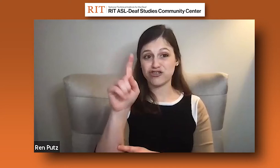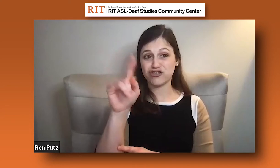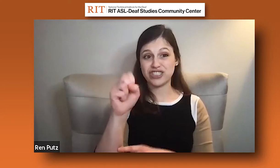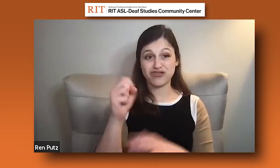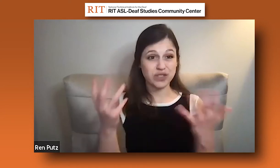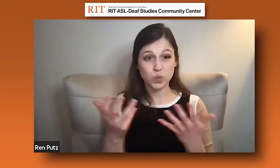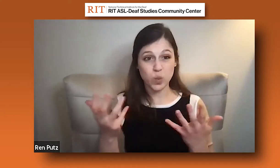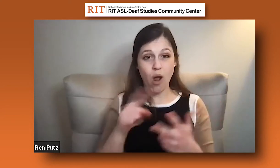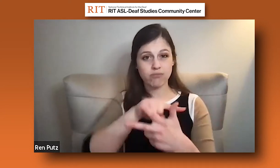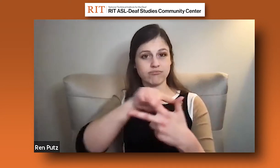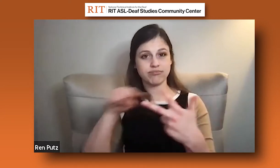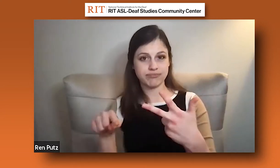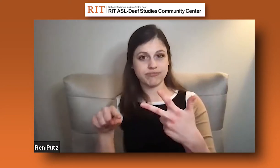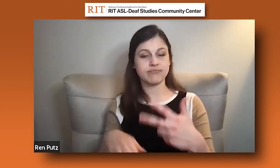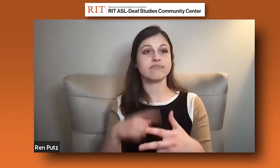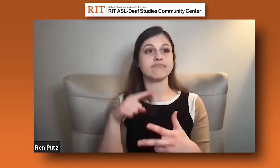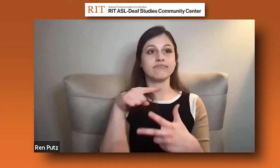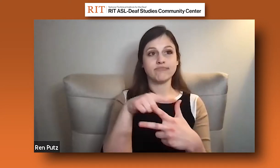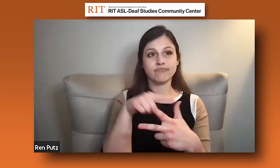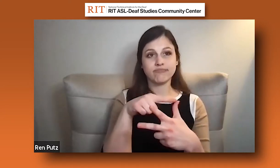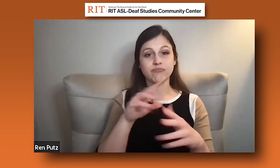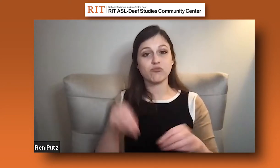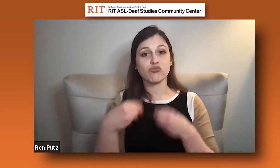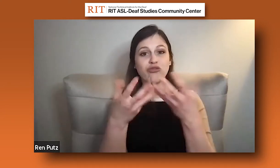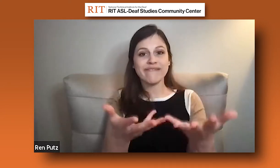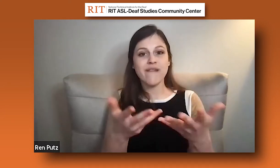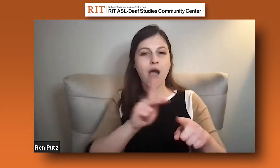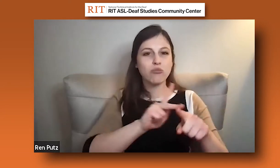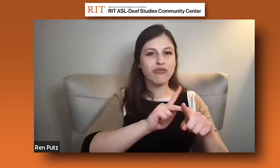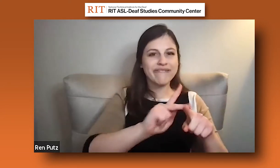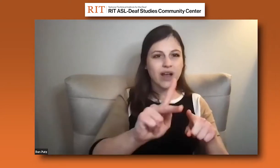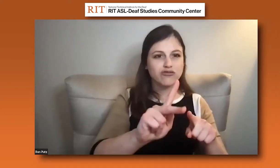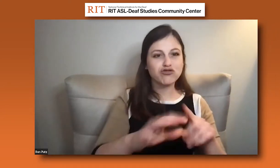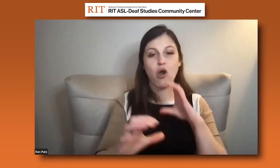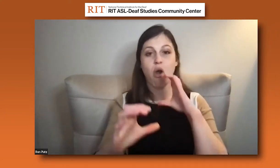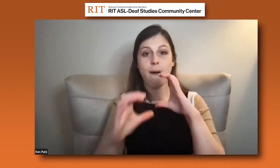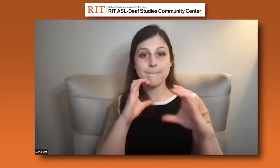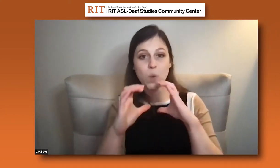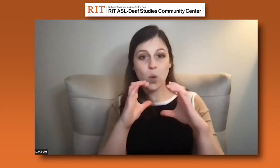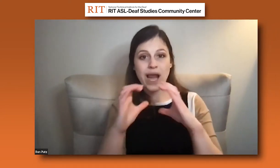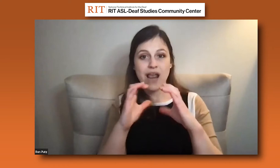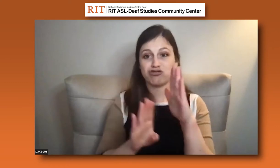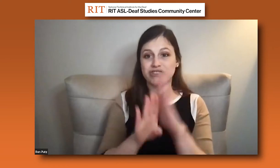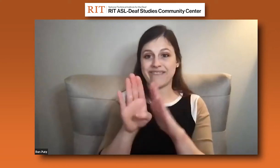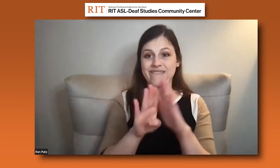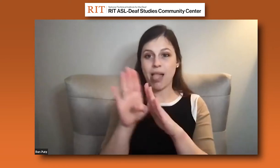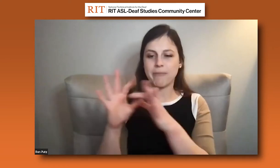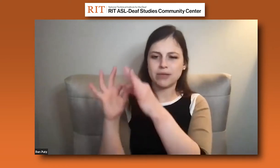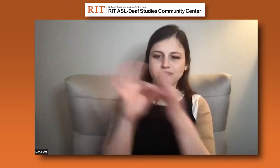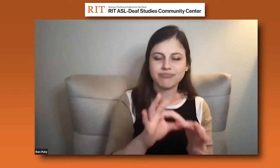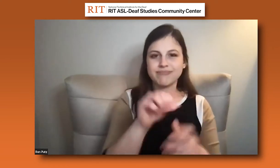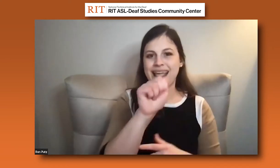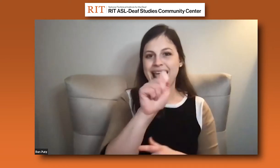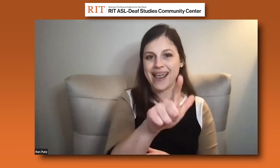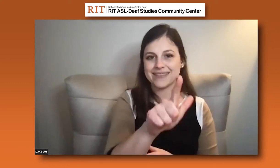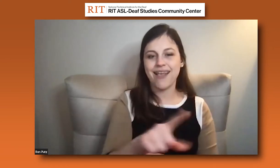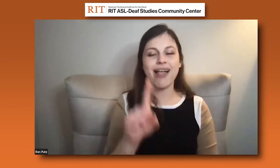The purpose of the "ASL Lecture Series" is to provide professional communication development